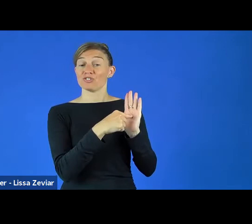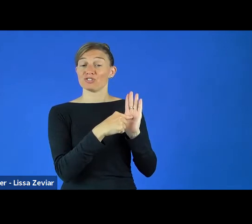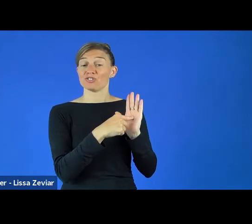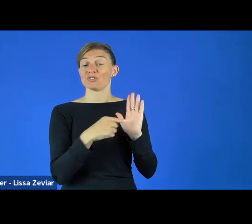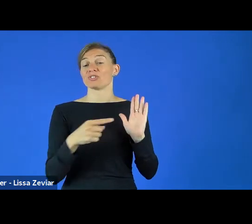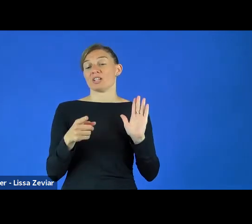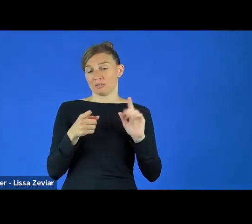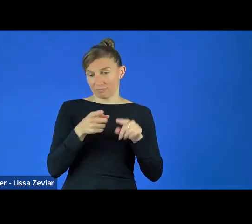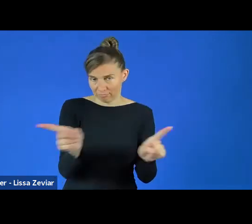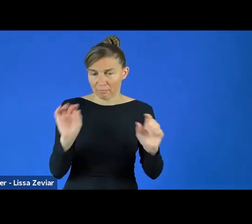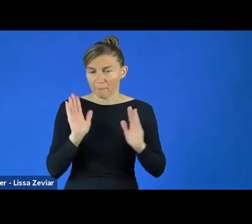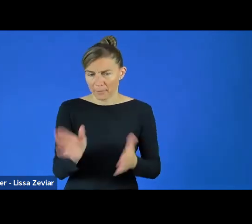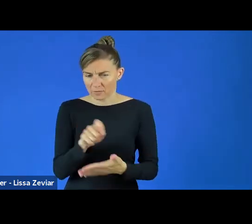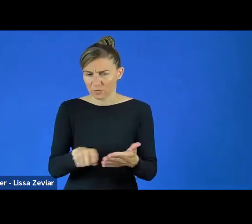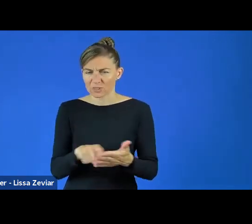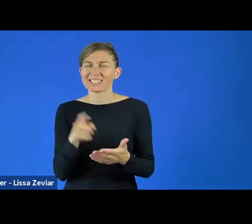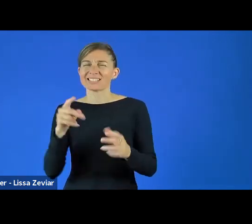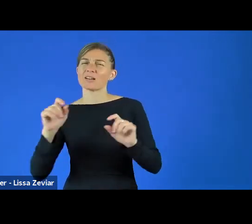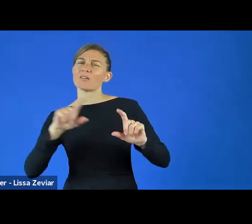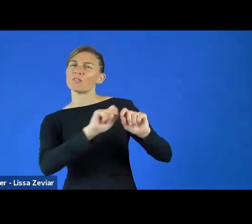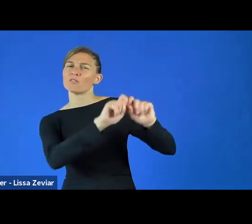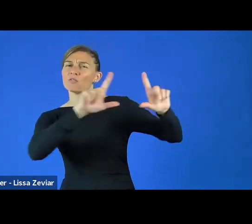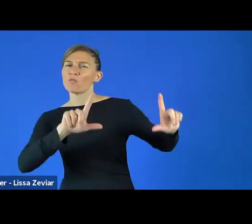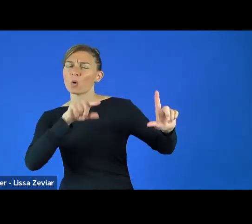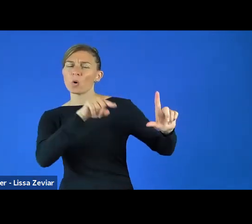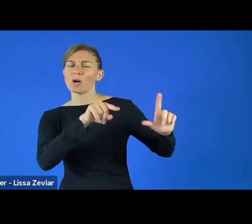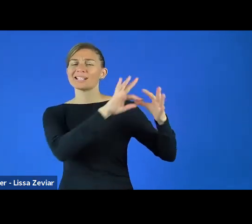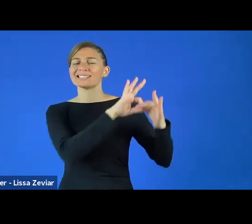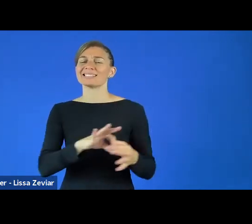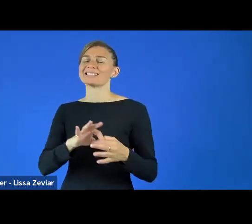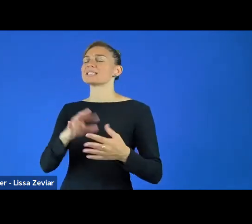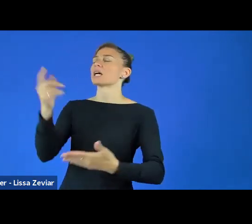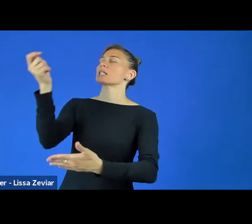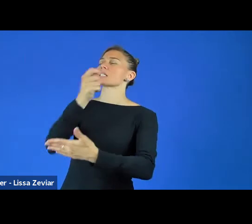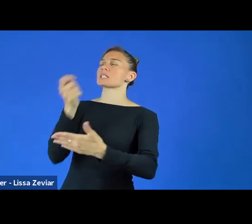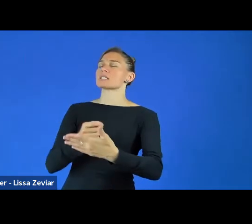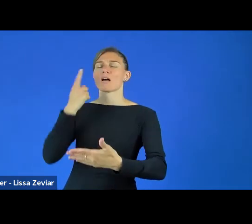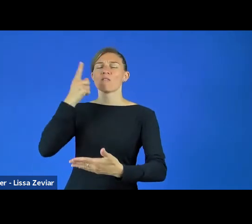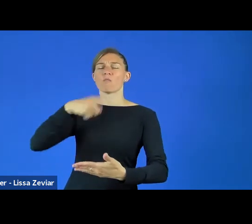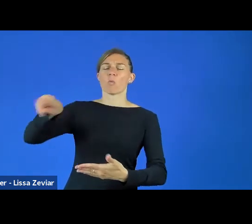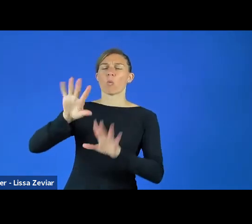This is the standard about the design for all, accessibility following a design for all approach